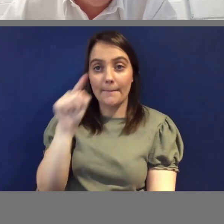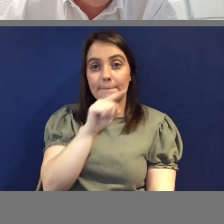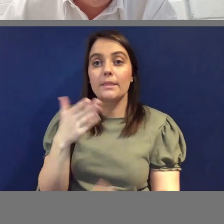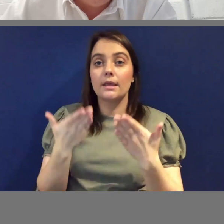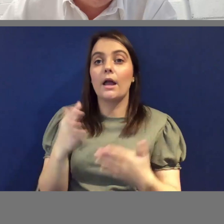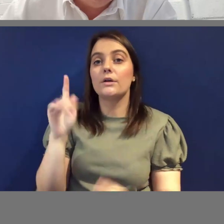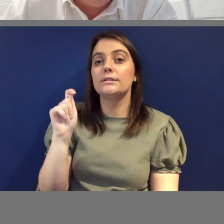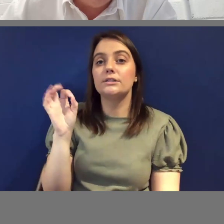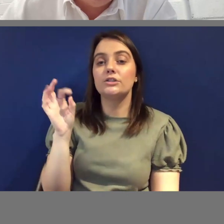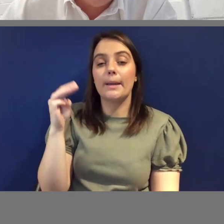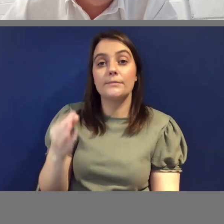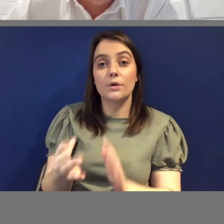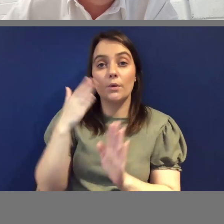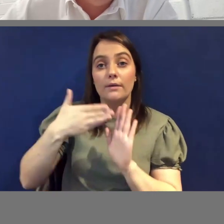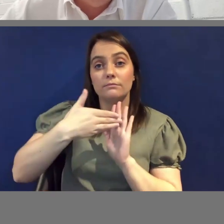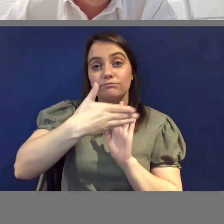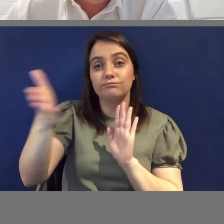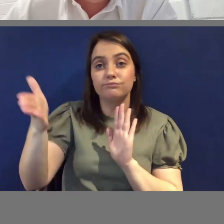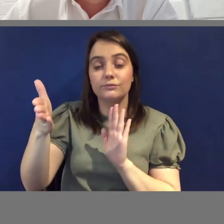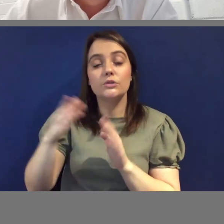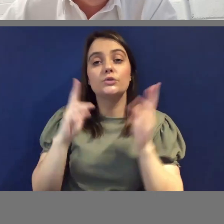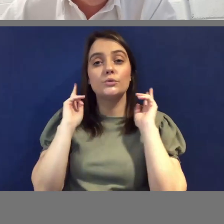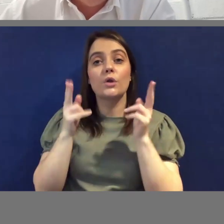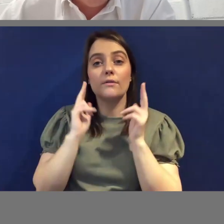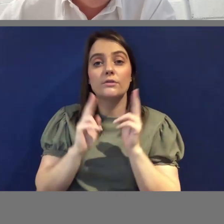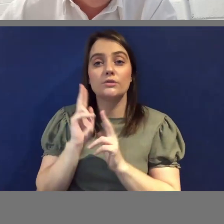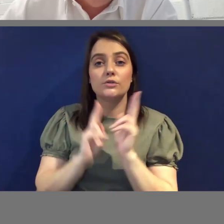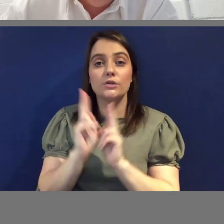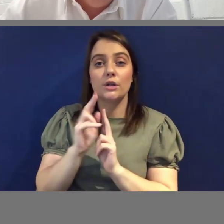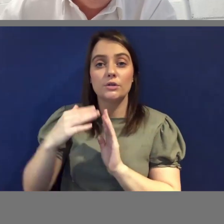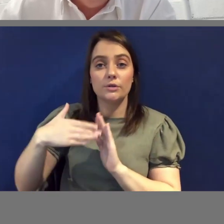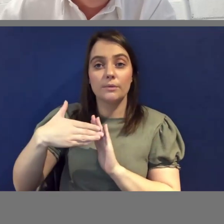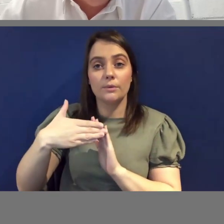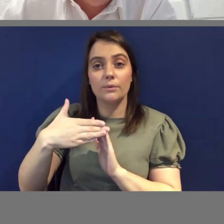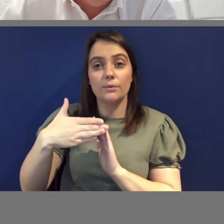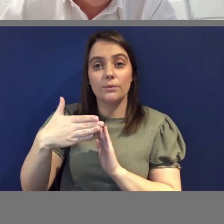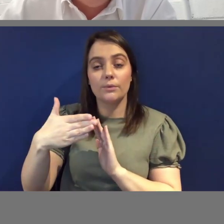says if doors are opening out onto corridors they should be recessed you know unless they're not on